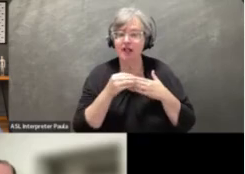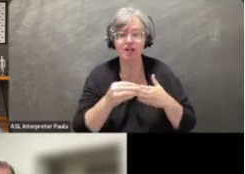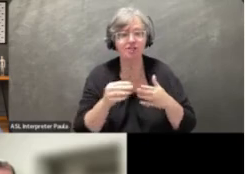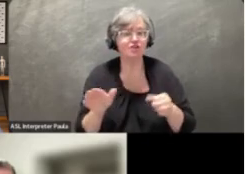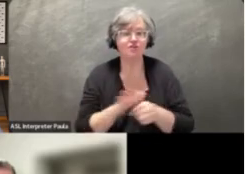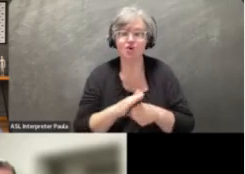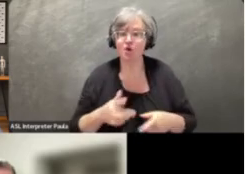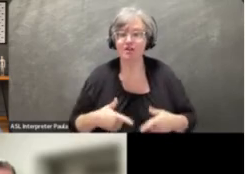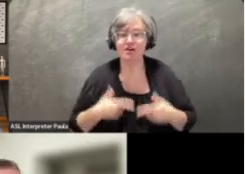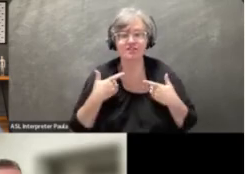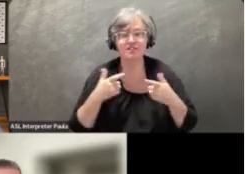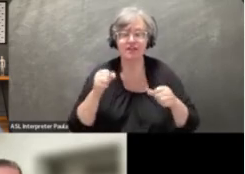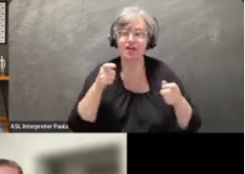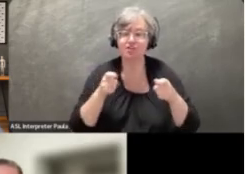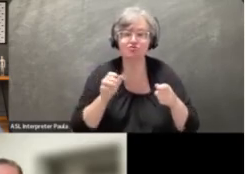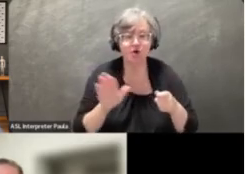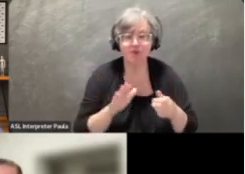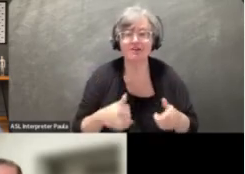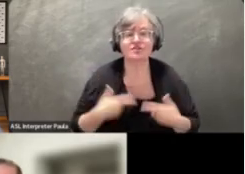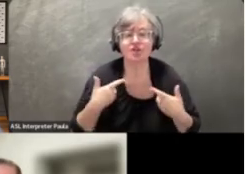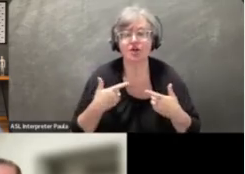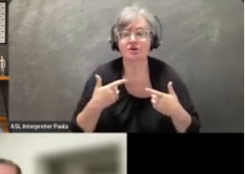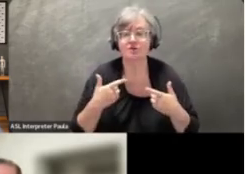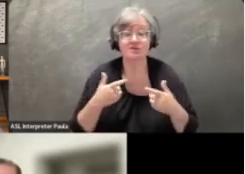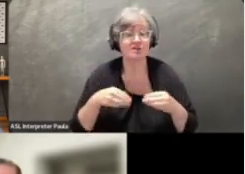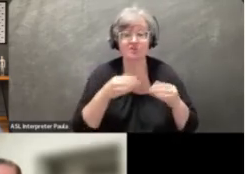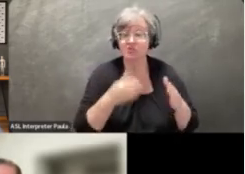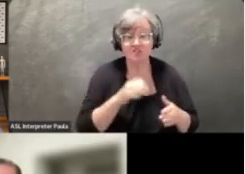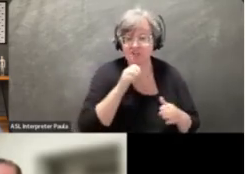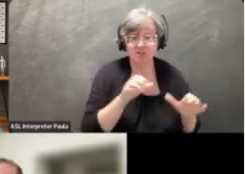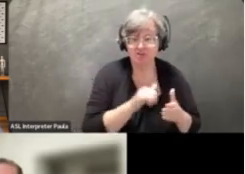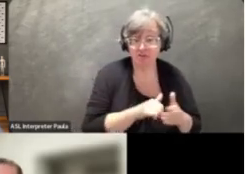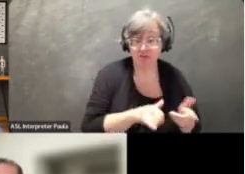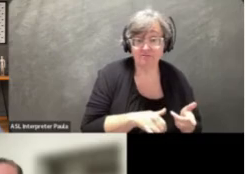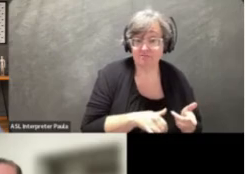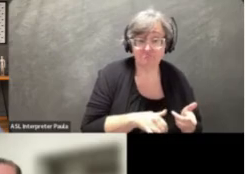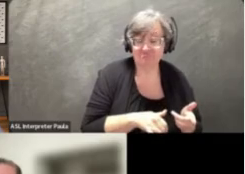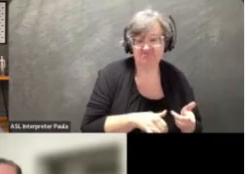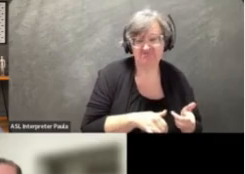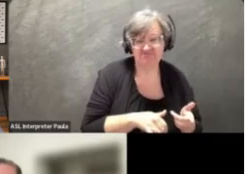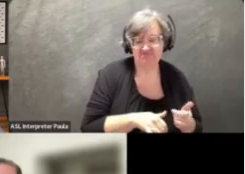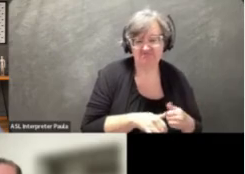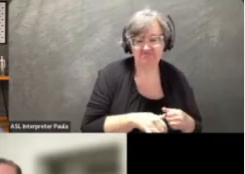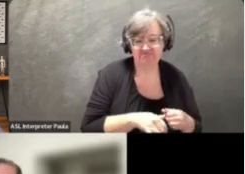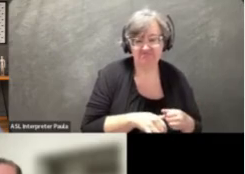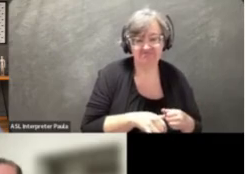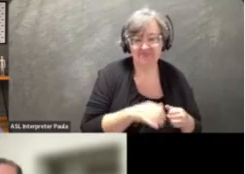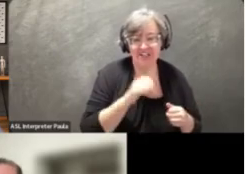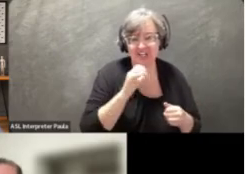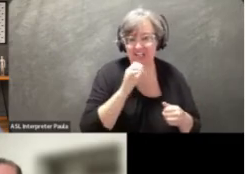they have control of their lives. Those providers who are not doing this probably won't have a base of people to provide